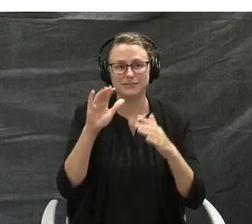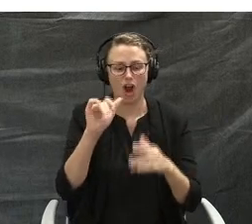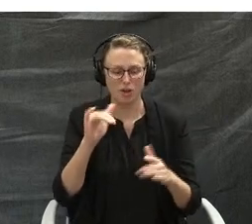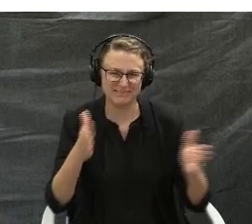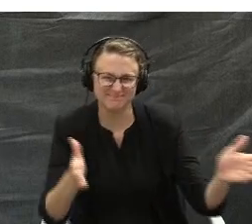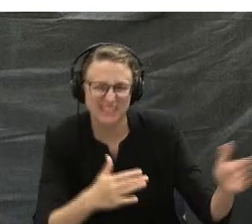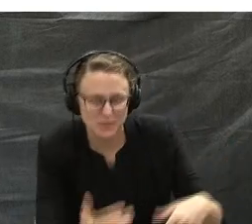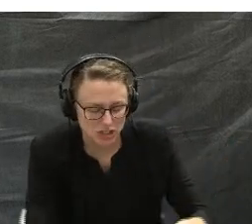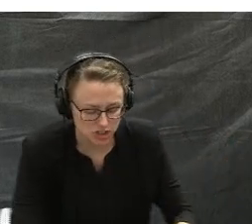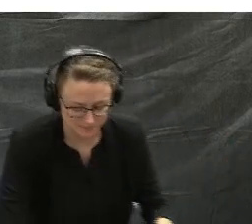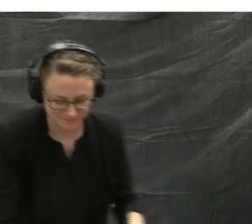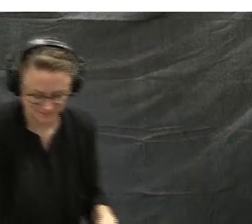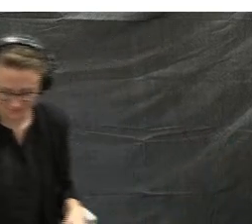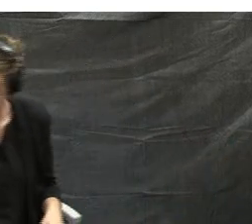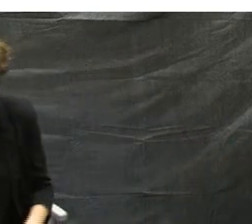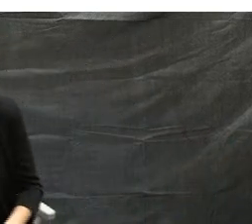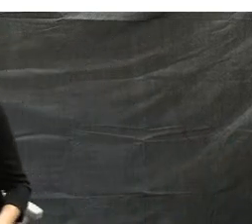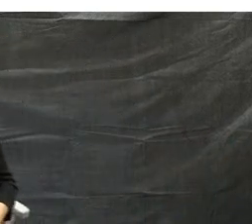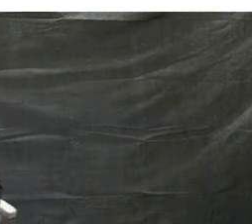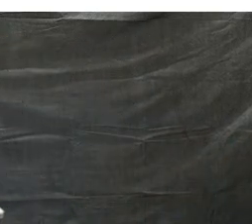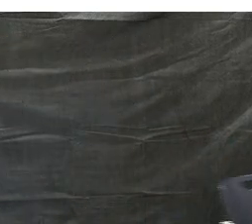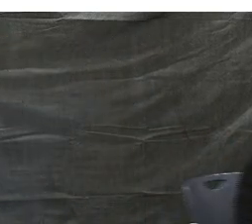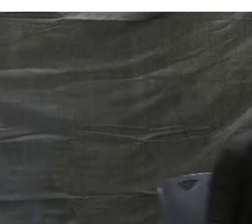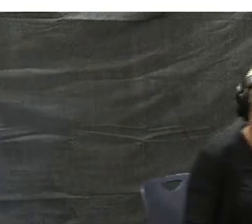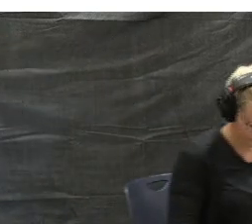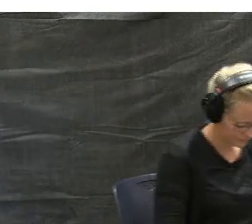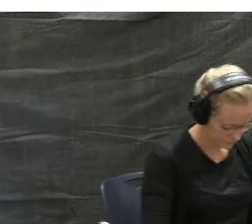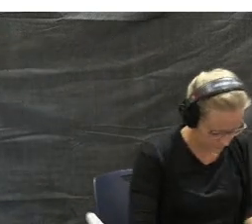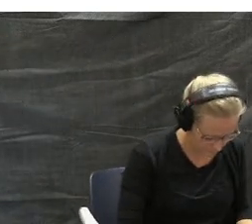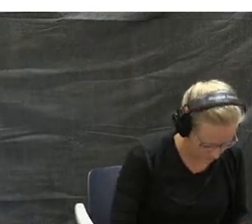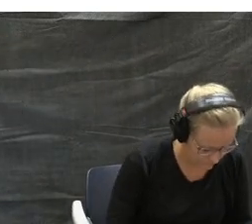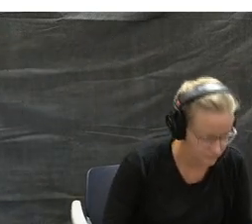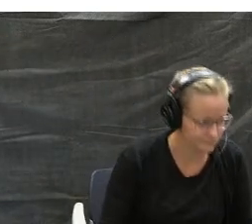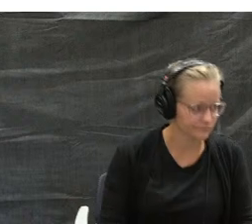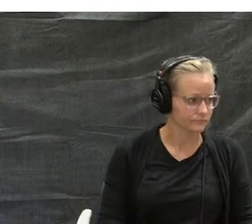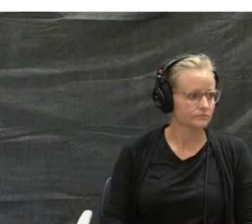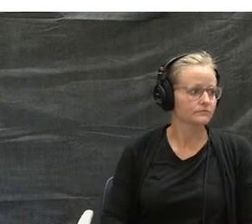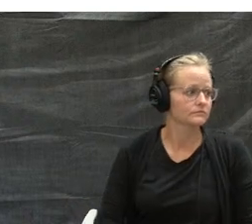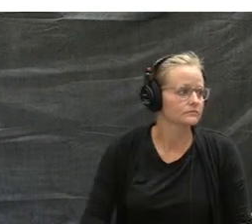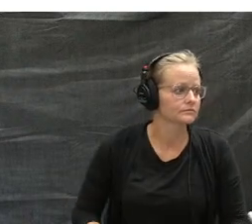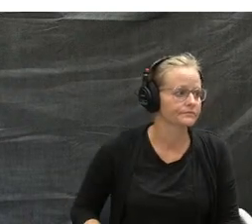Minne, Tonka Oscar Hafner, Orange Allison Degrood, Jessica Koon, Anne Lacey Hladky.